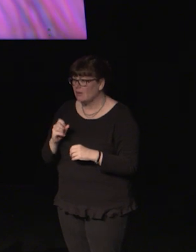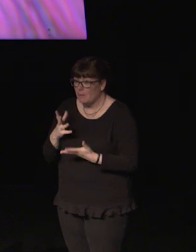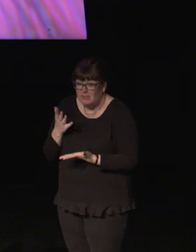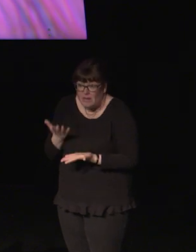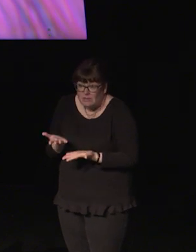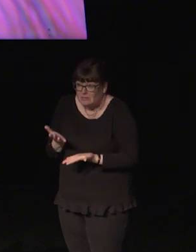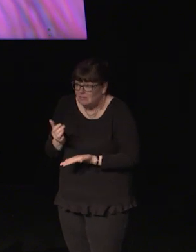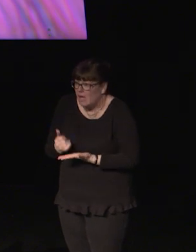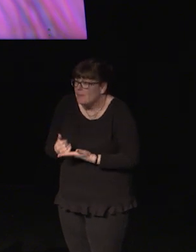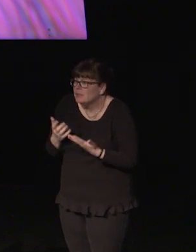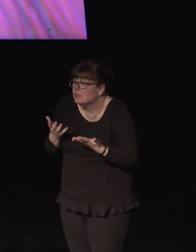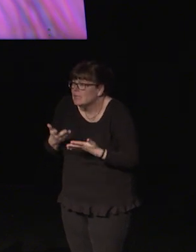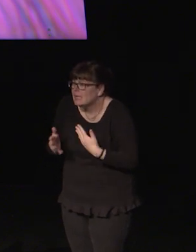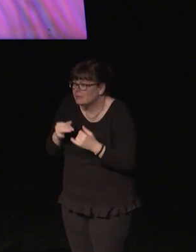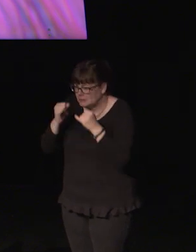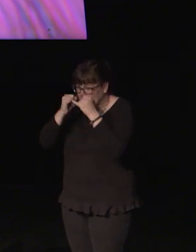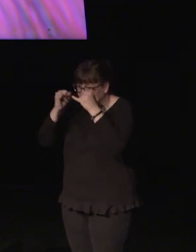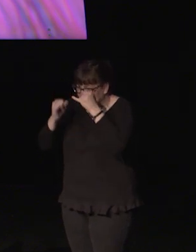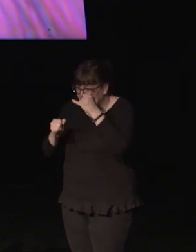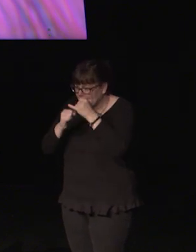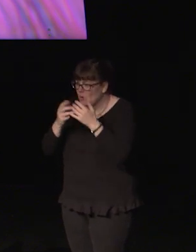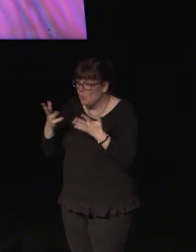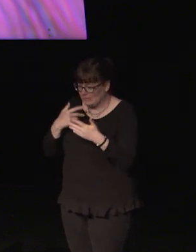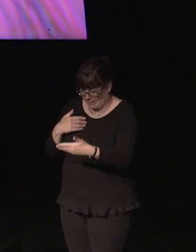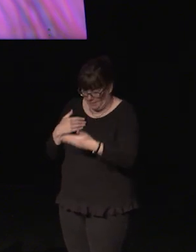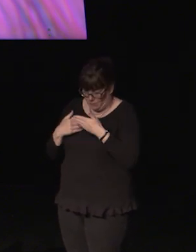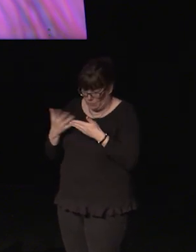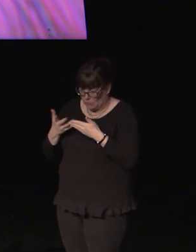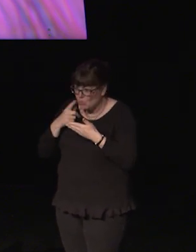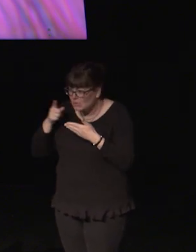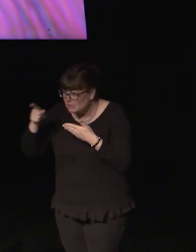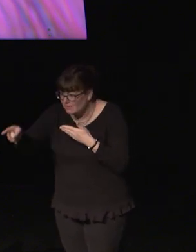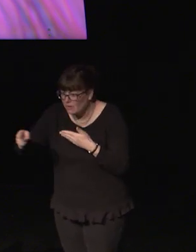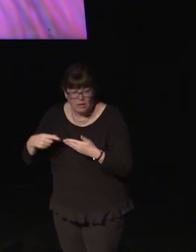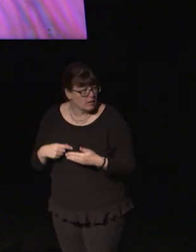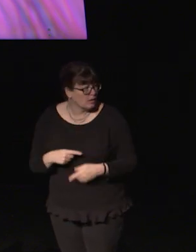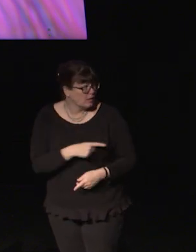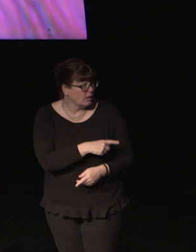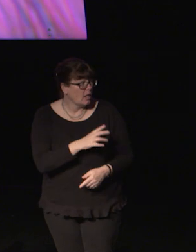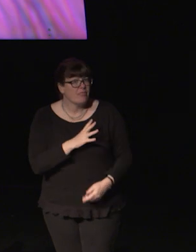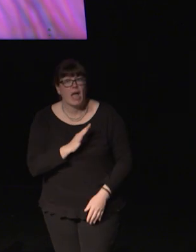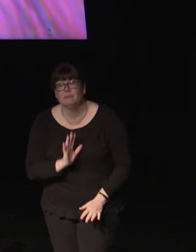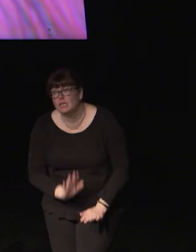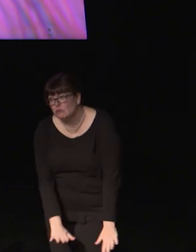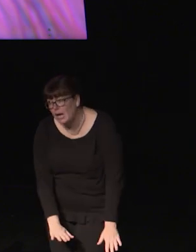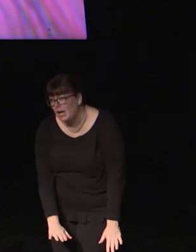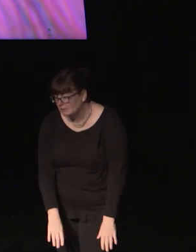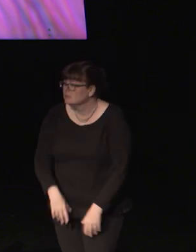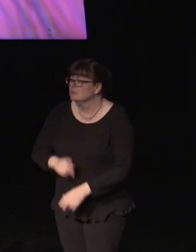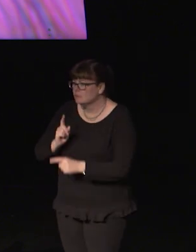and just to draw things out, which is in the foreground or not. That would be great. You know, you gotta go look at the trailer.